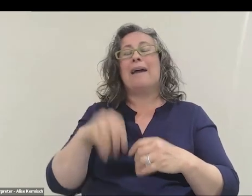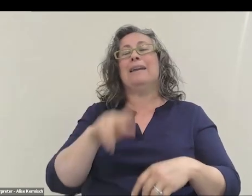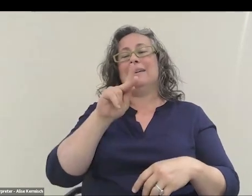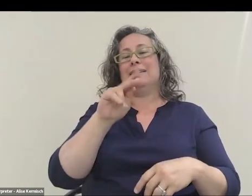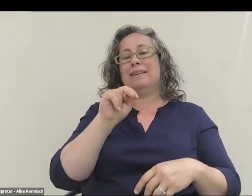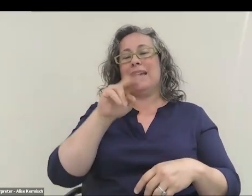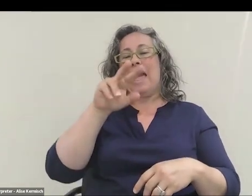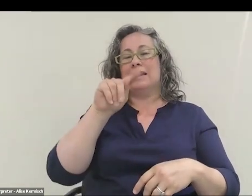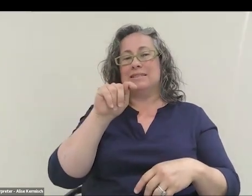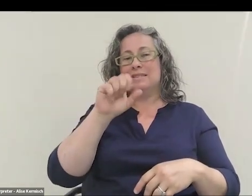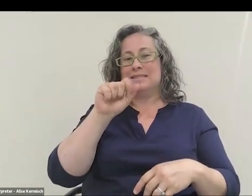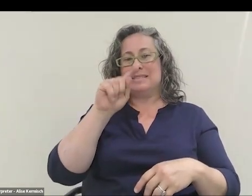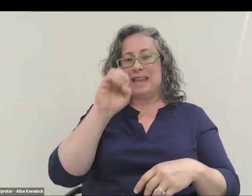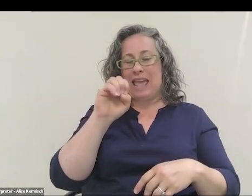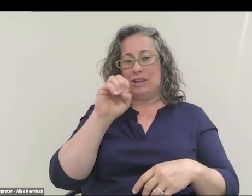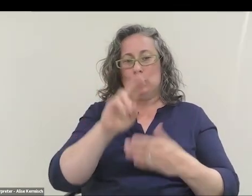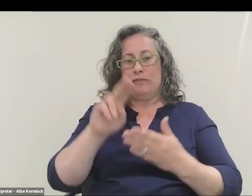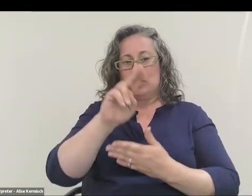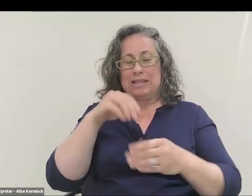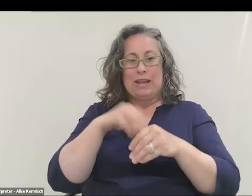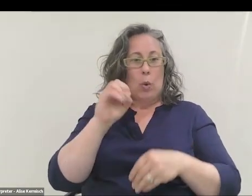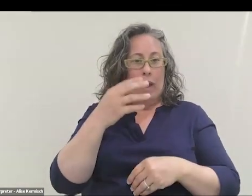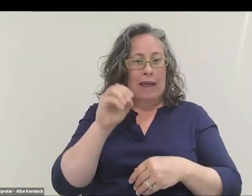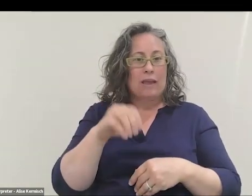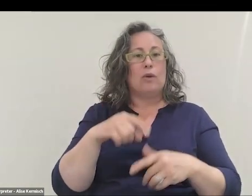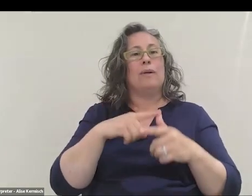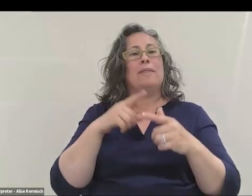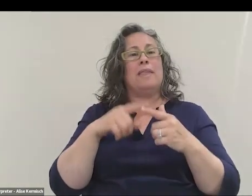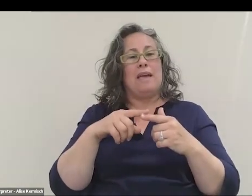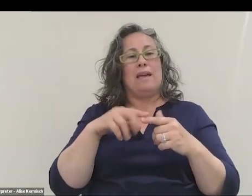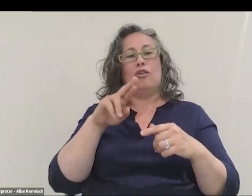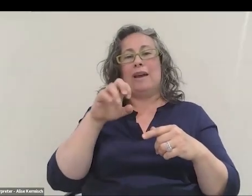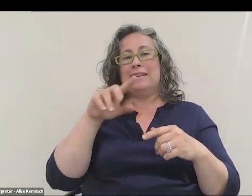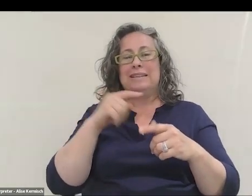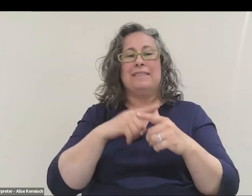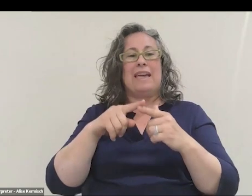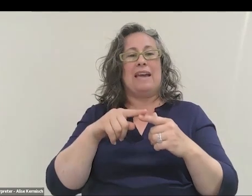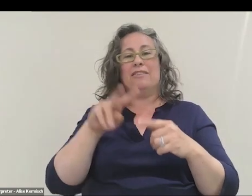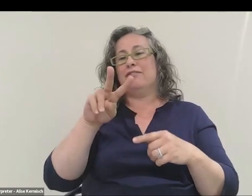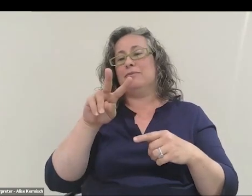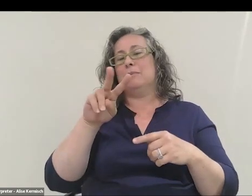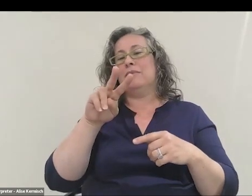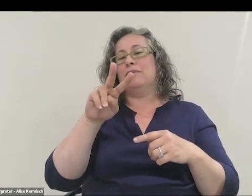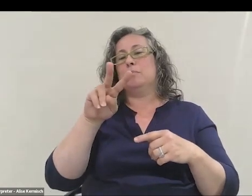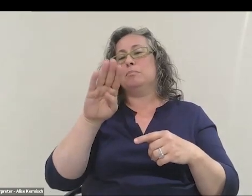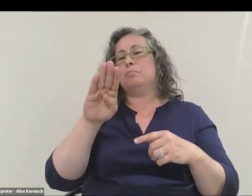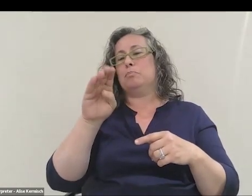Total eclipse of the park in Rochester, and then Burlington, Vermont. It was interesting because, in San Antonio,